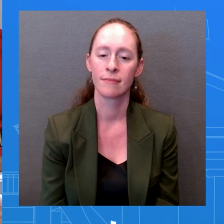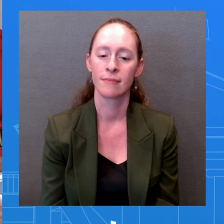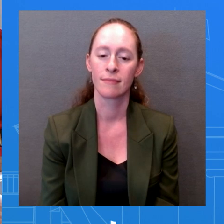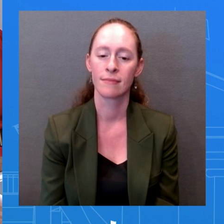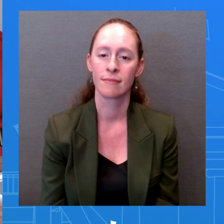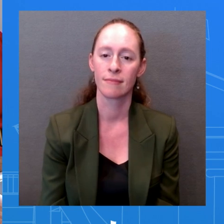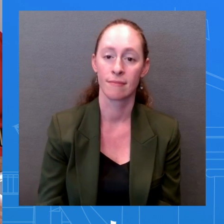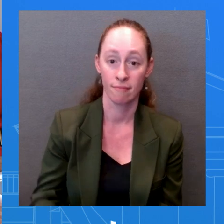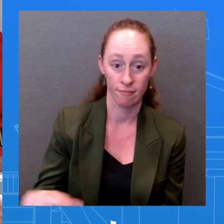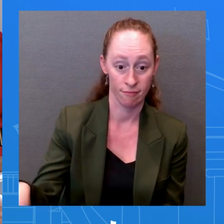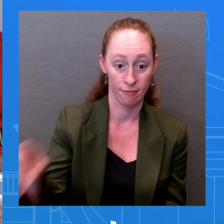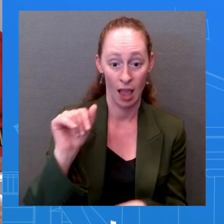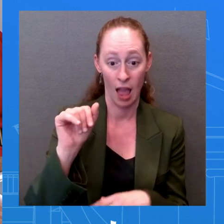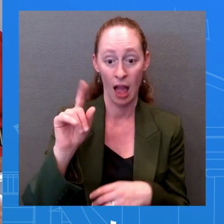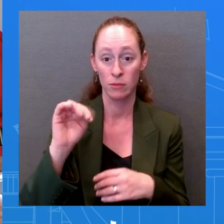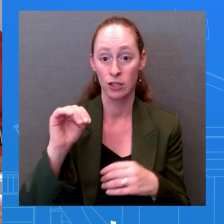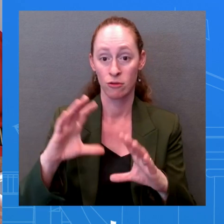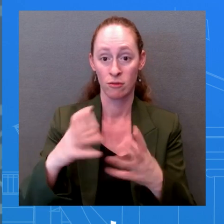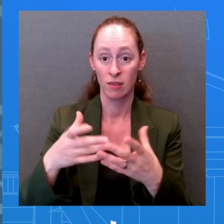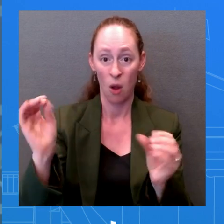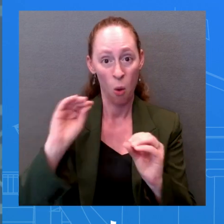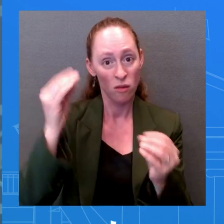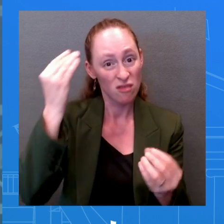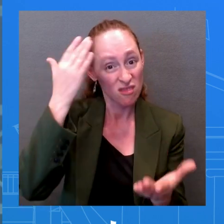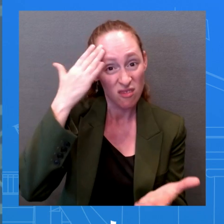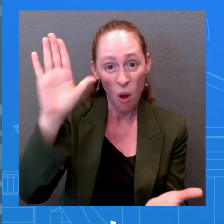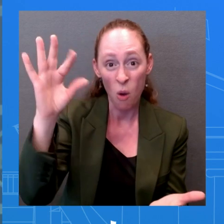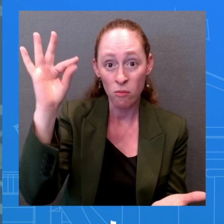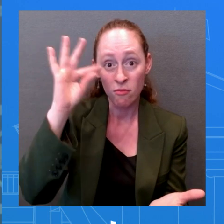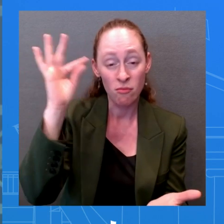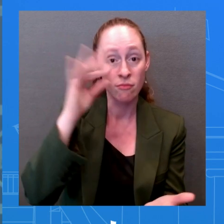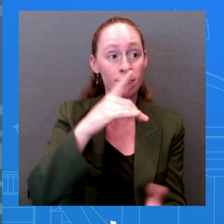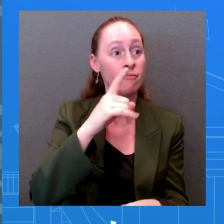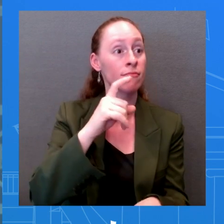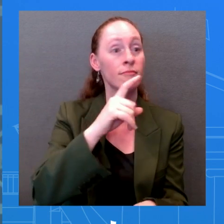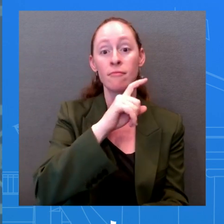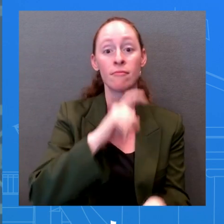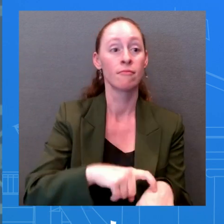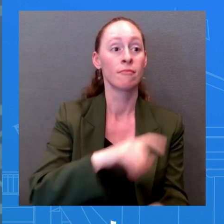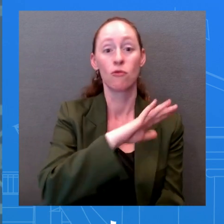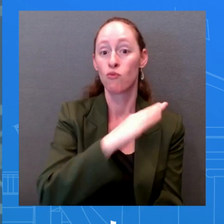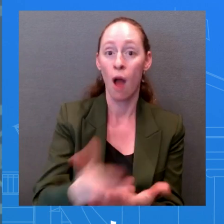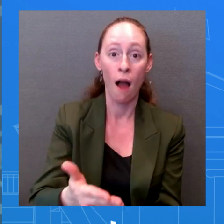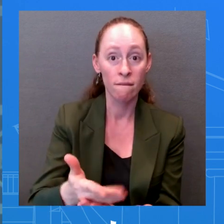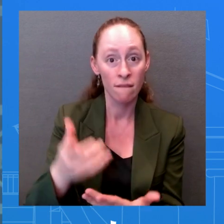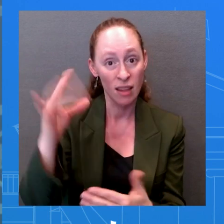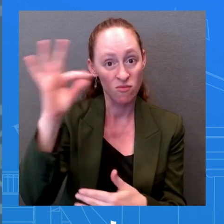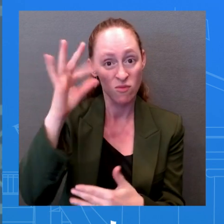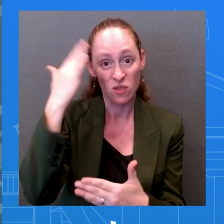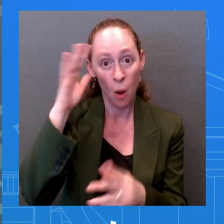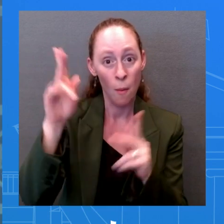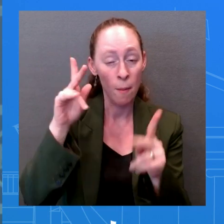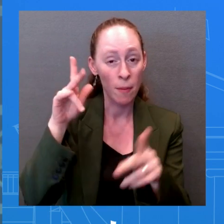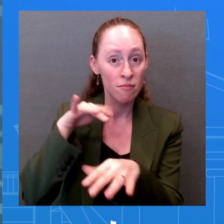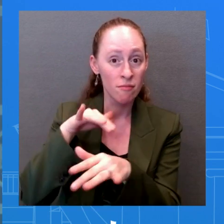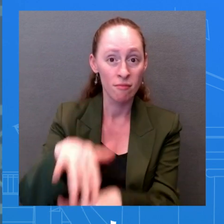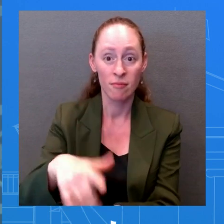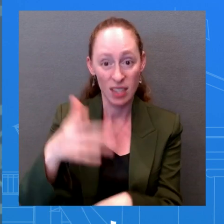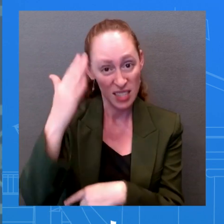in front of the Vice President's Residence? Ms. Jean-Pierre: So, I haven't spoken to the Vice President about this to -- or her team to ask specifically if they were aware of this --